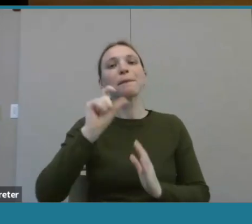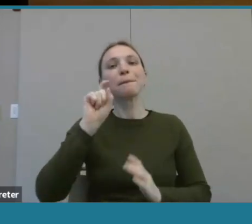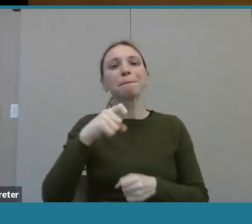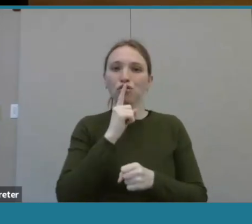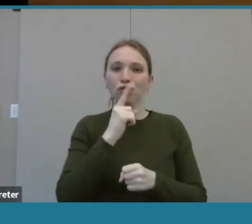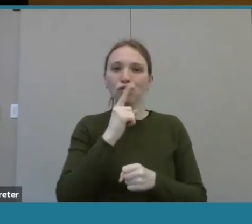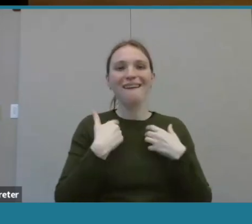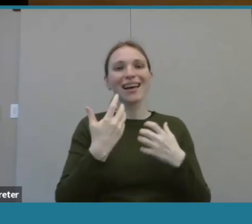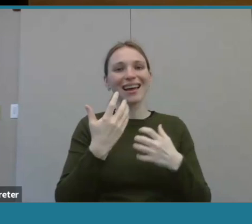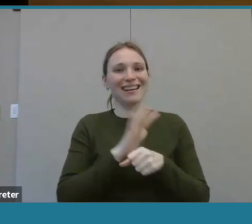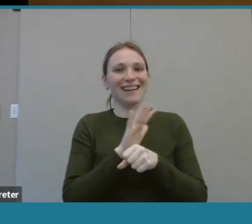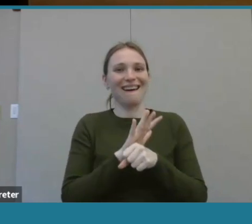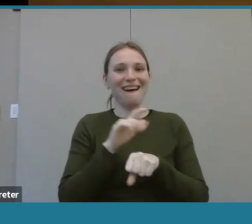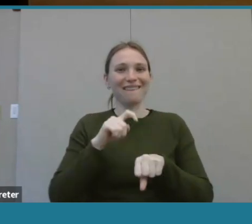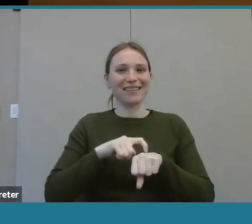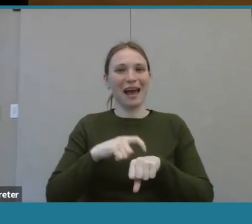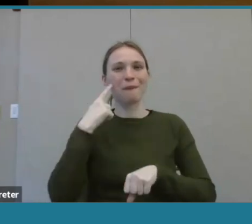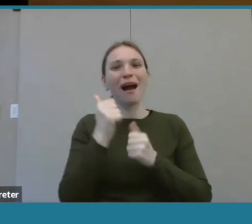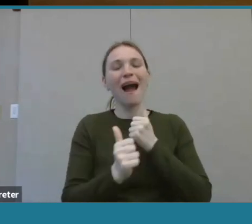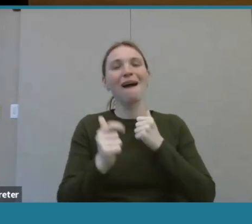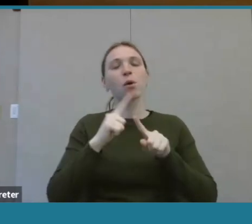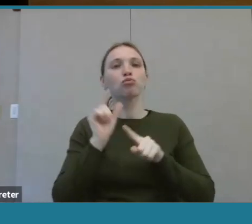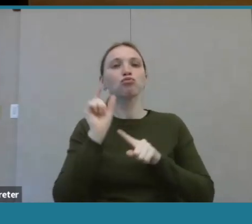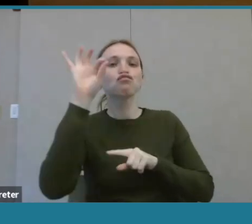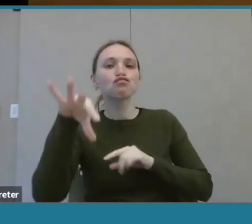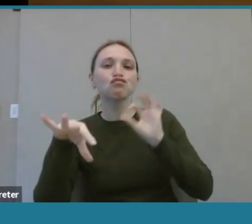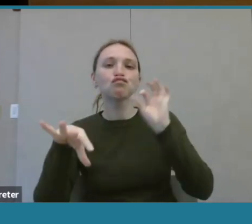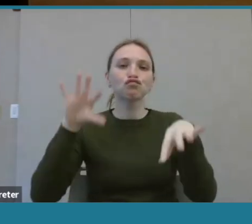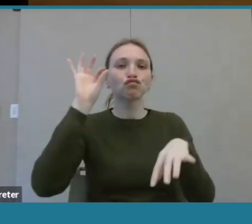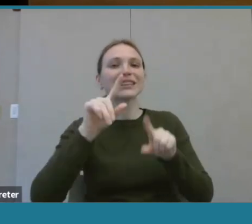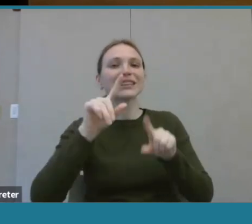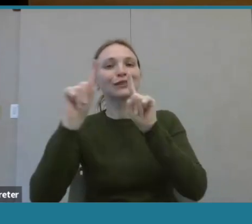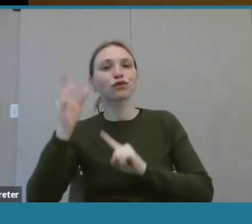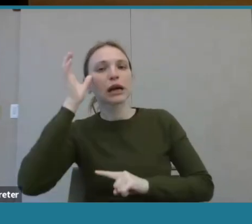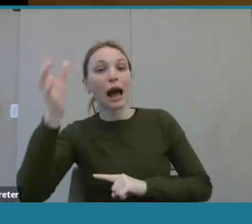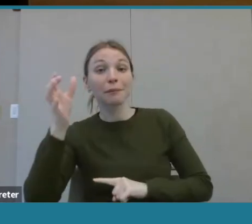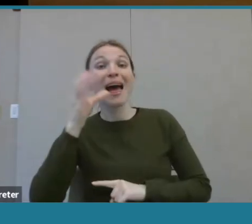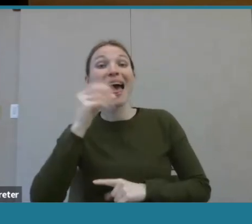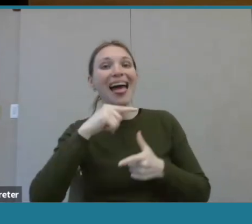weigh in on concept and then also verify that that concept came to fruition in the approval process.